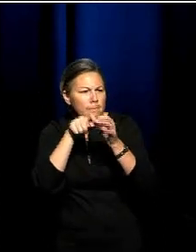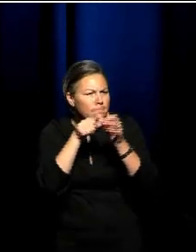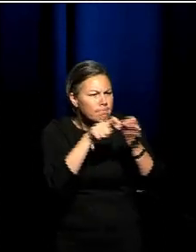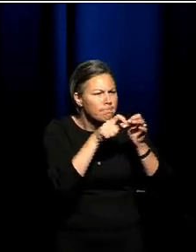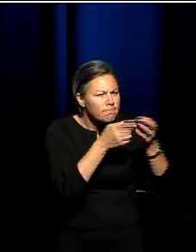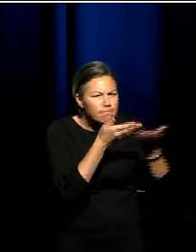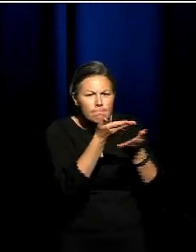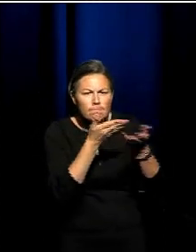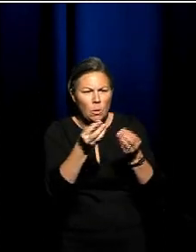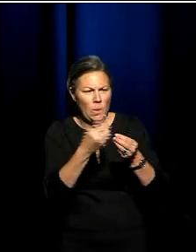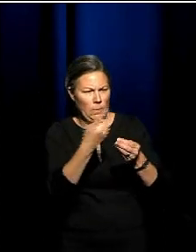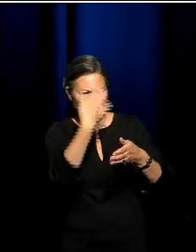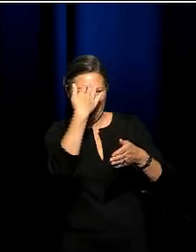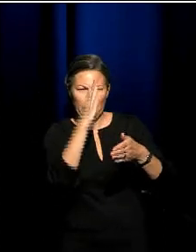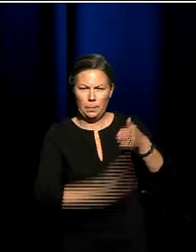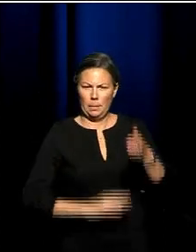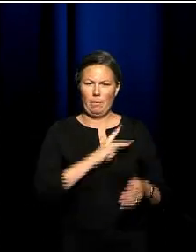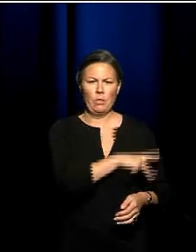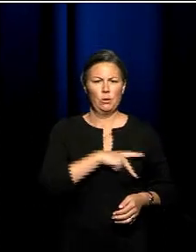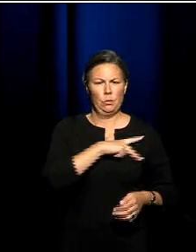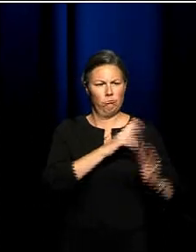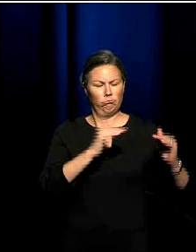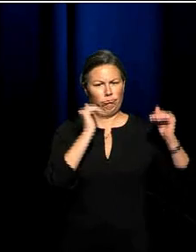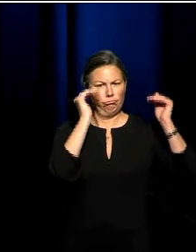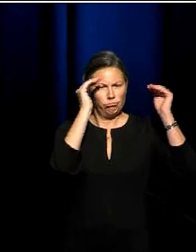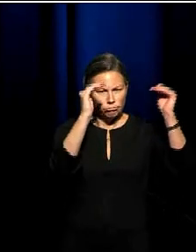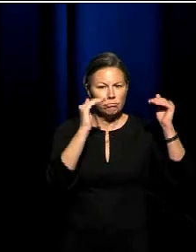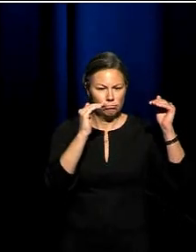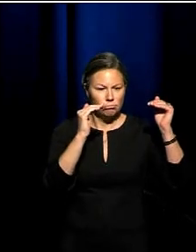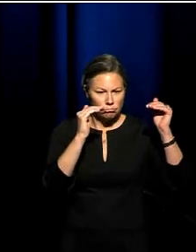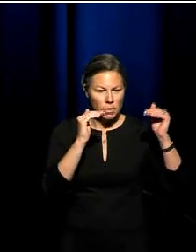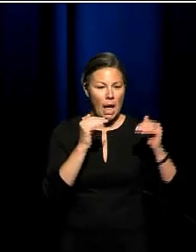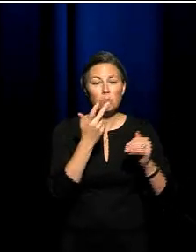for people with disability in particular, the domain of inquiry. After the